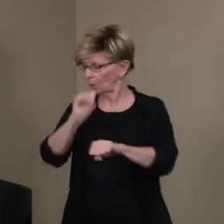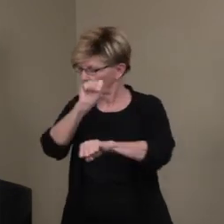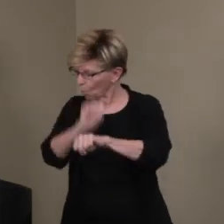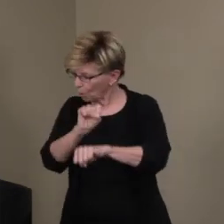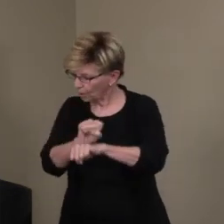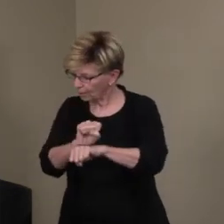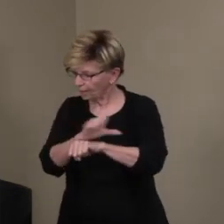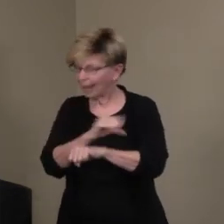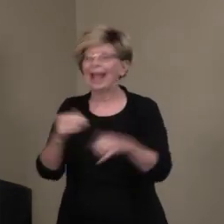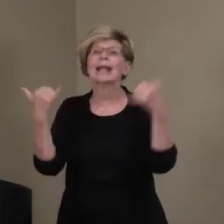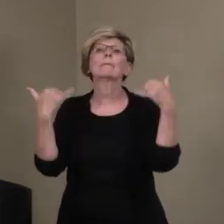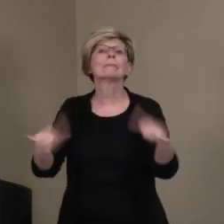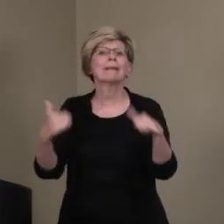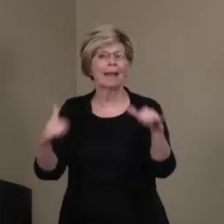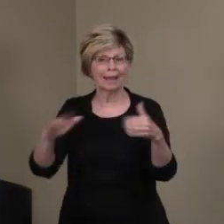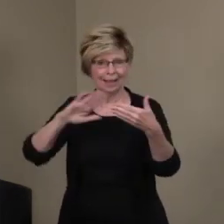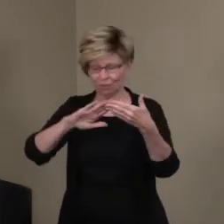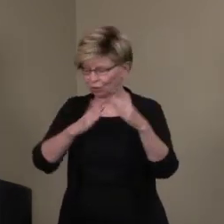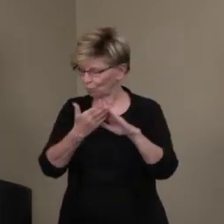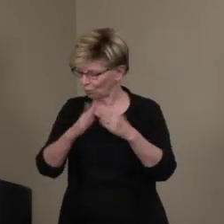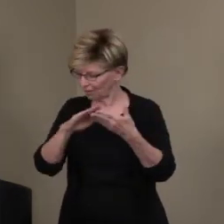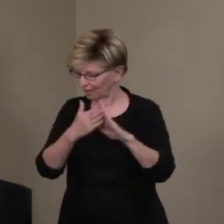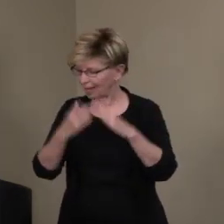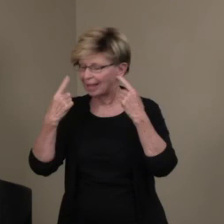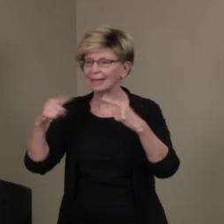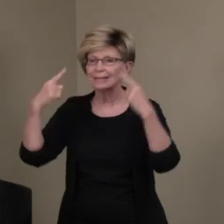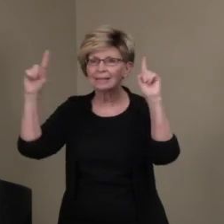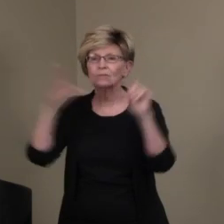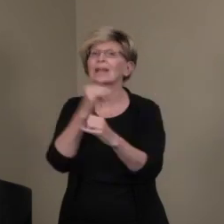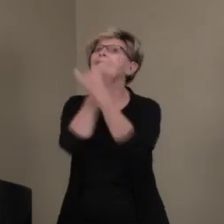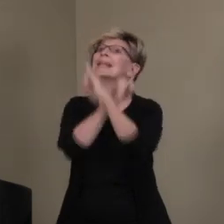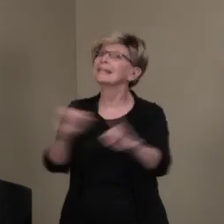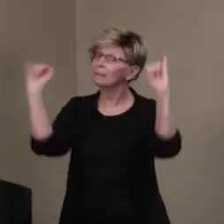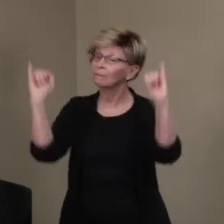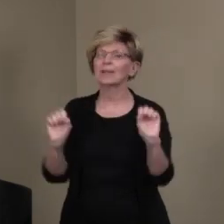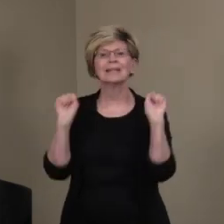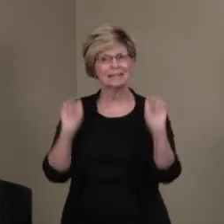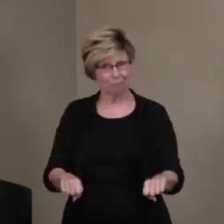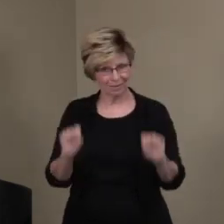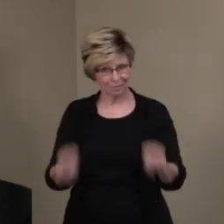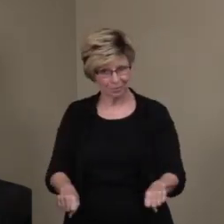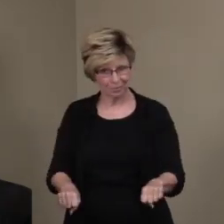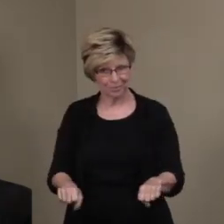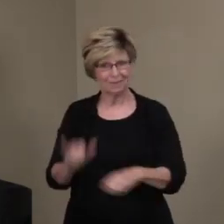life for work and for play and for success in the community to be as